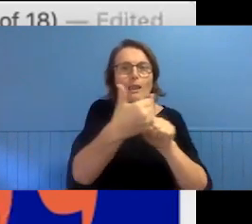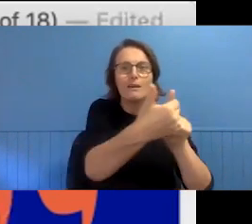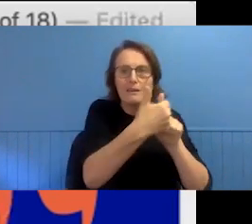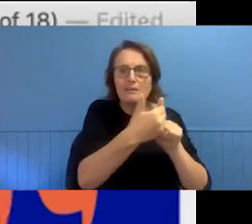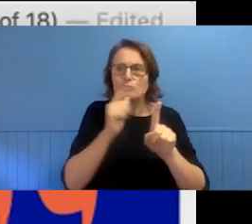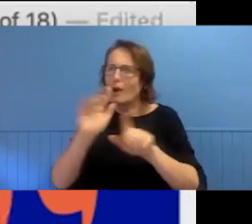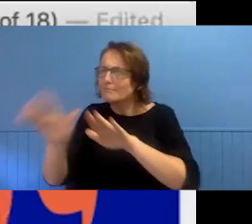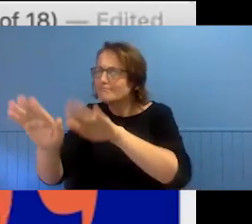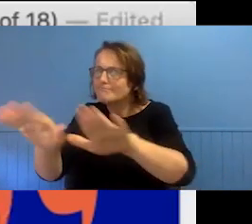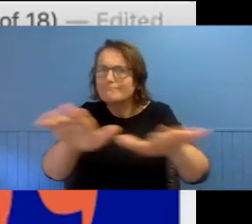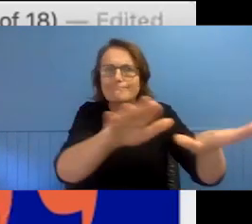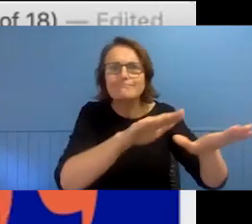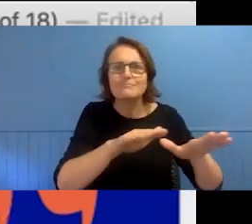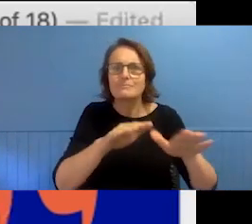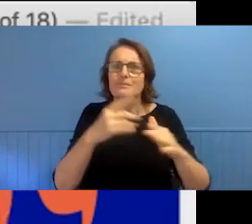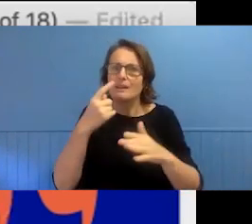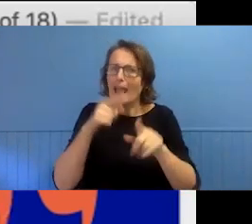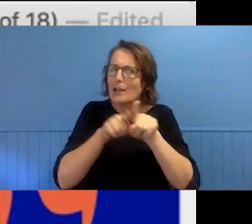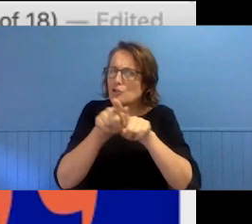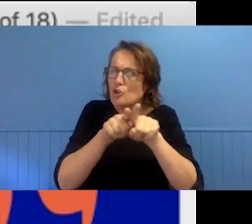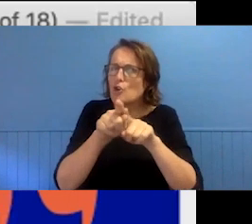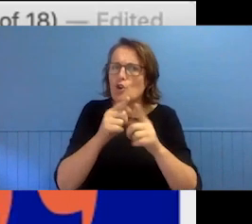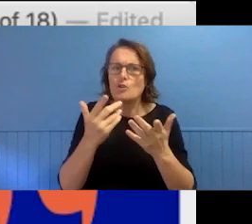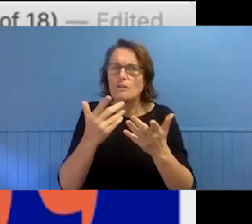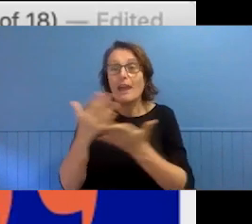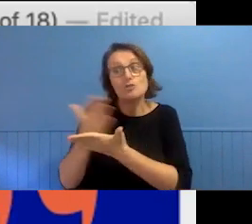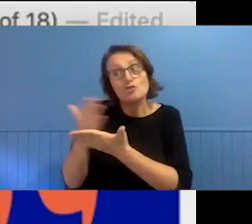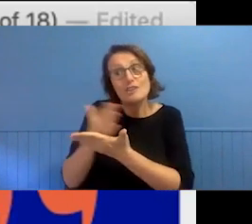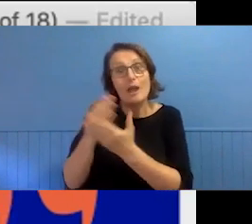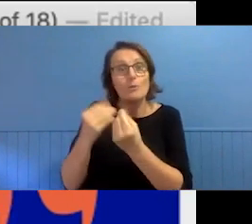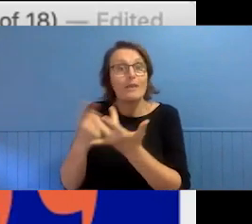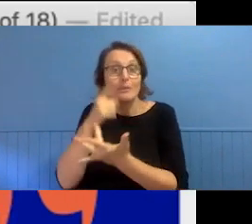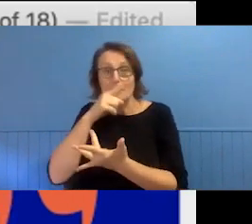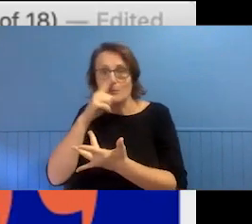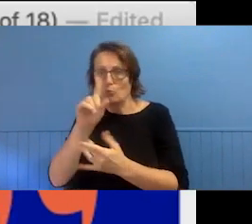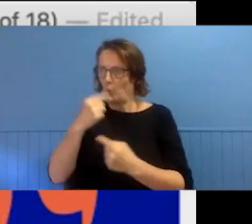publicly. If we can do that, then collectively the possibility of this